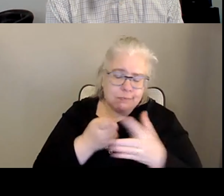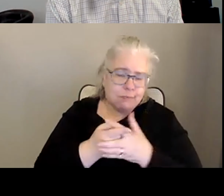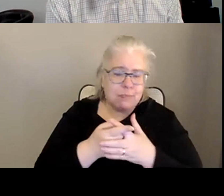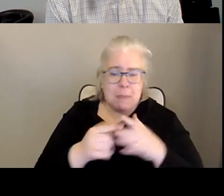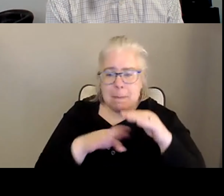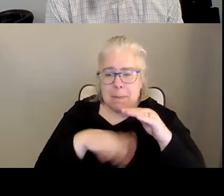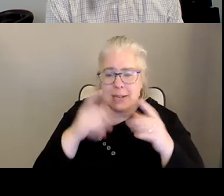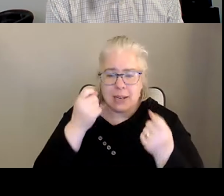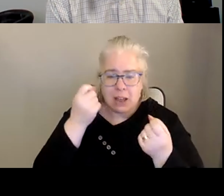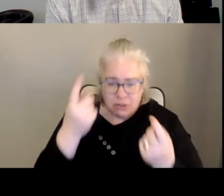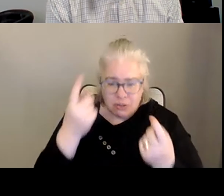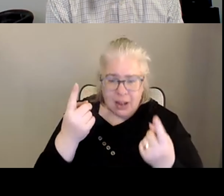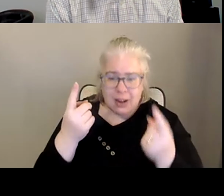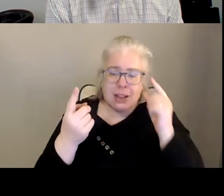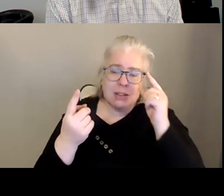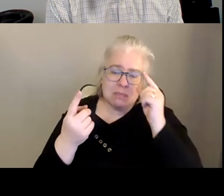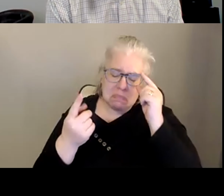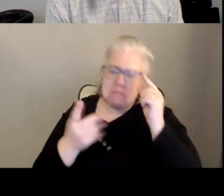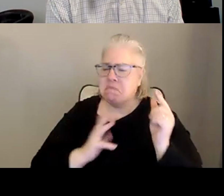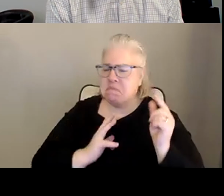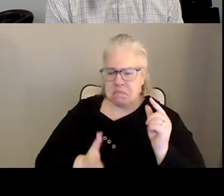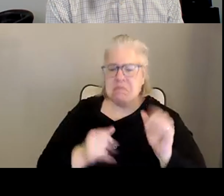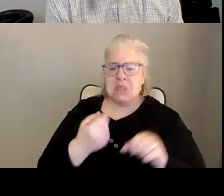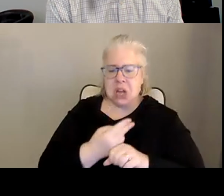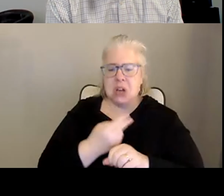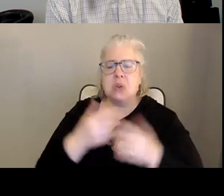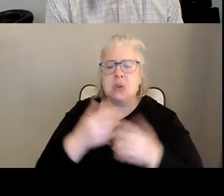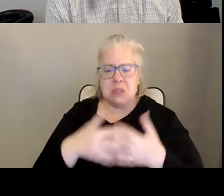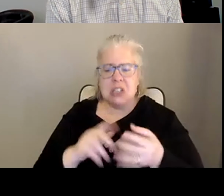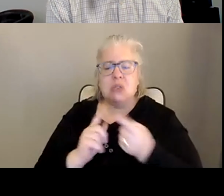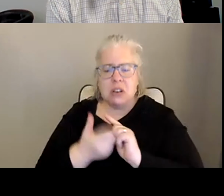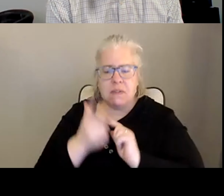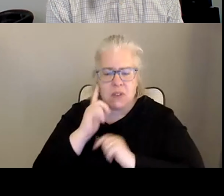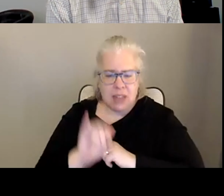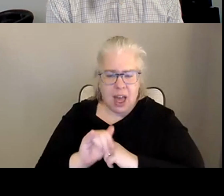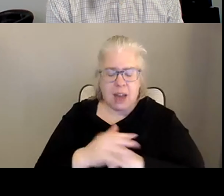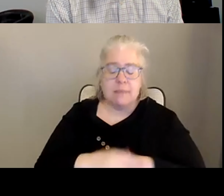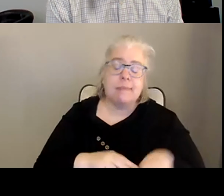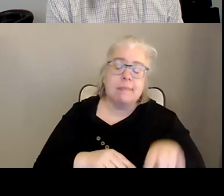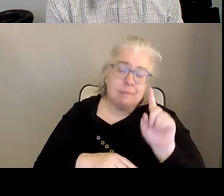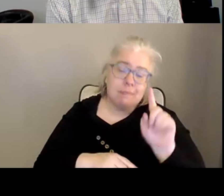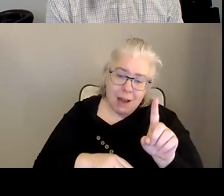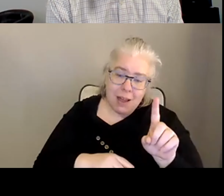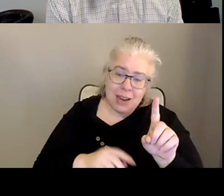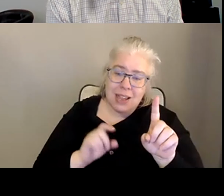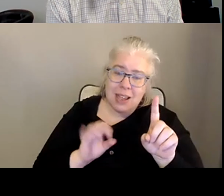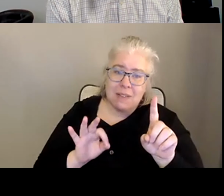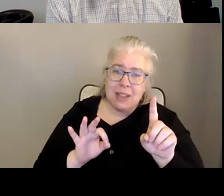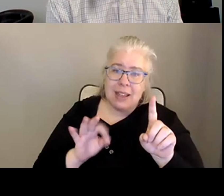of a conversation, it is an exceptional tool. But just trying to think about the gravity